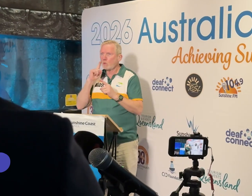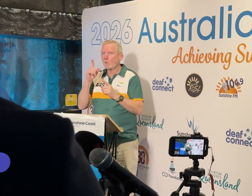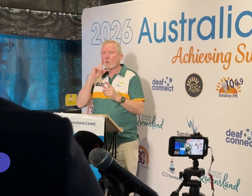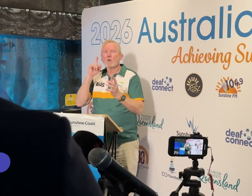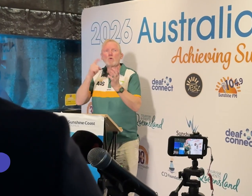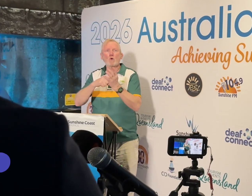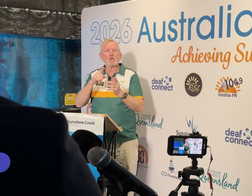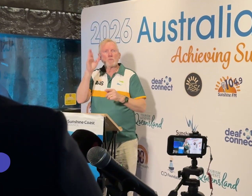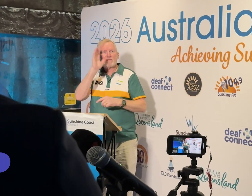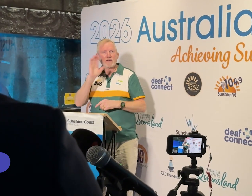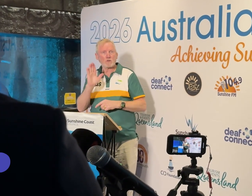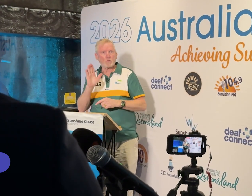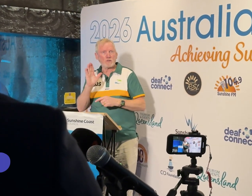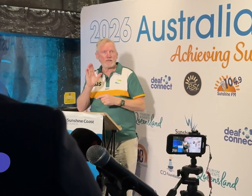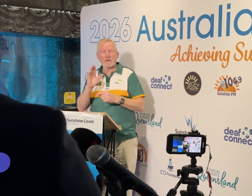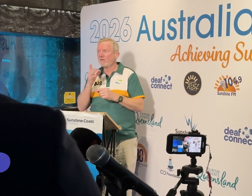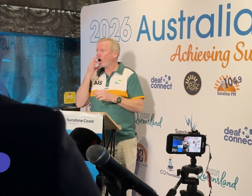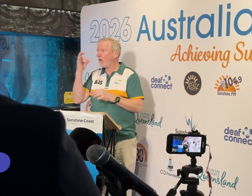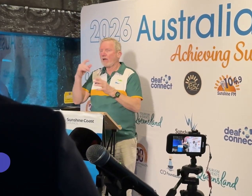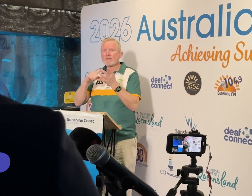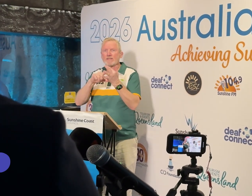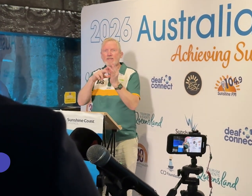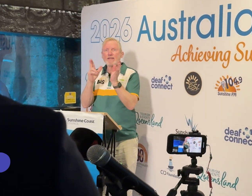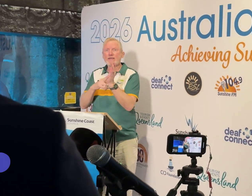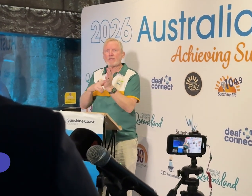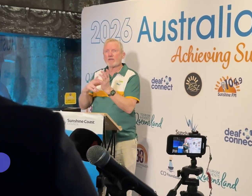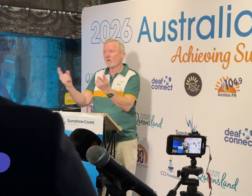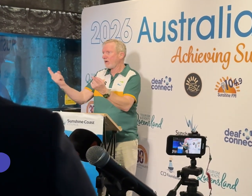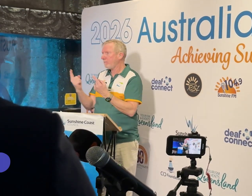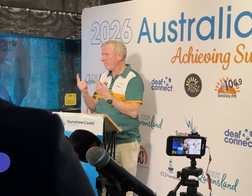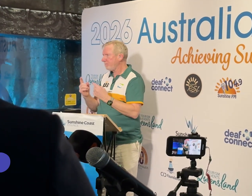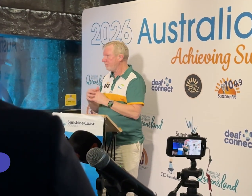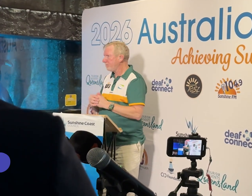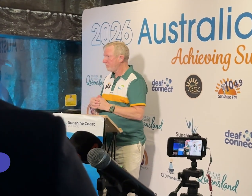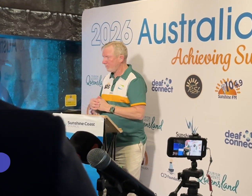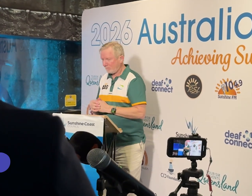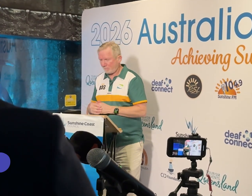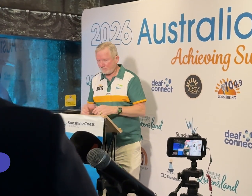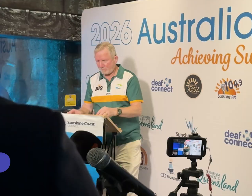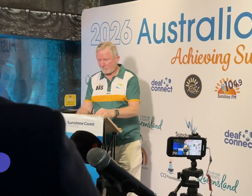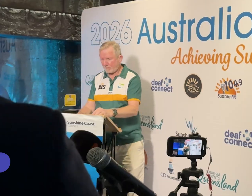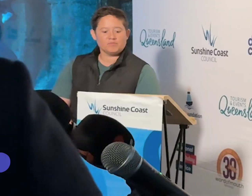We will start with an Acknowledgement of Country. I will ask Tegan to start proceedings.